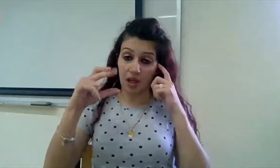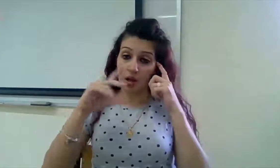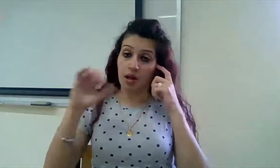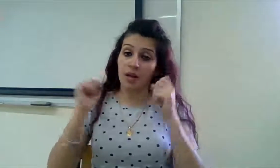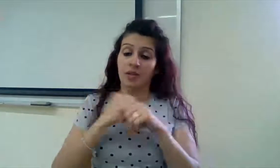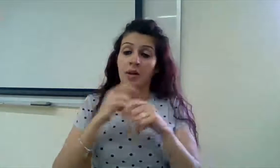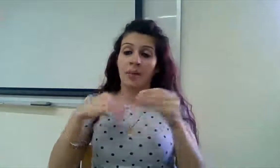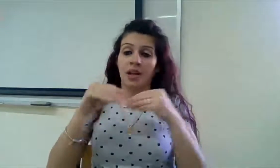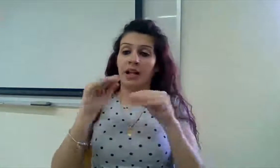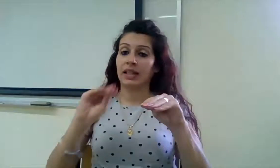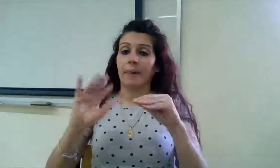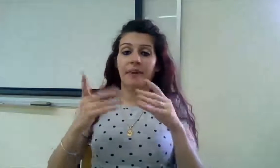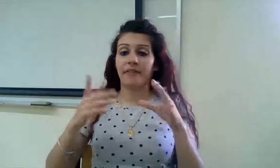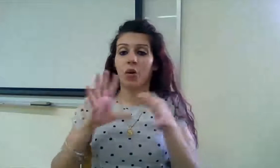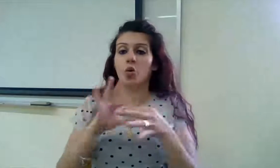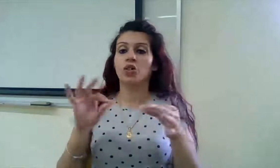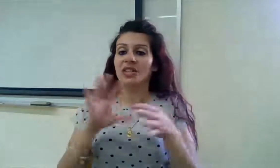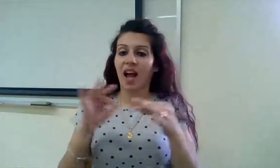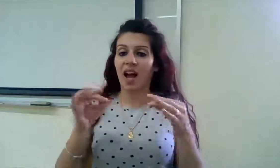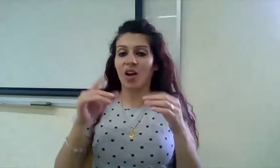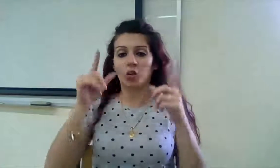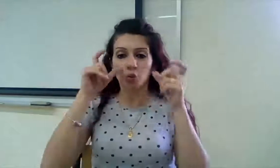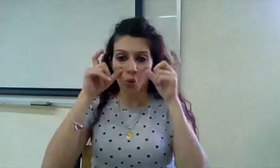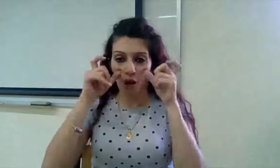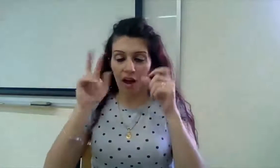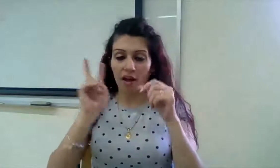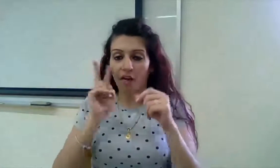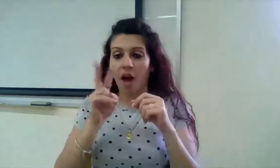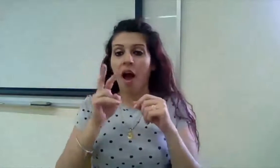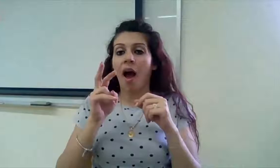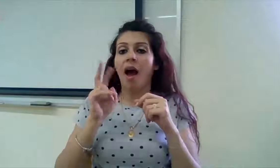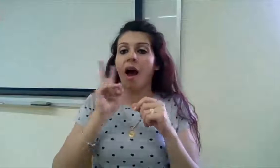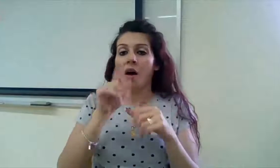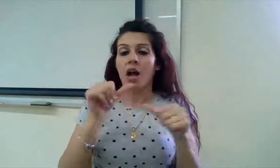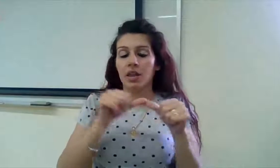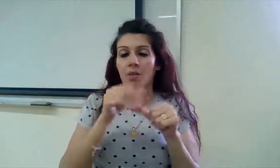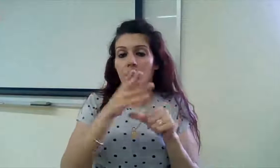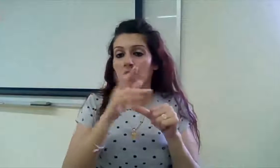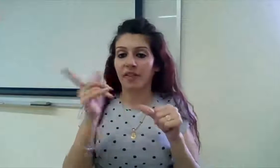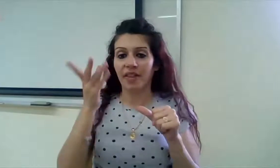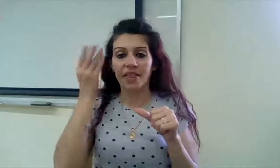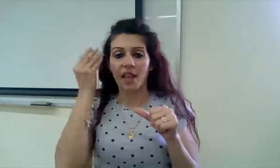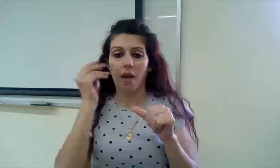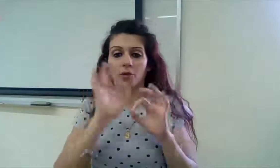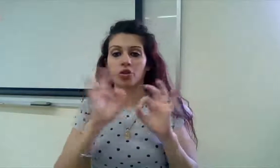a free and publicly available way in terms of the breakdown statistically